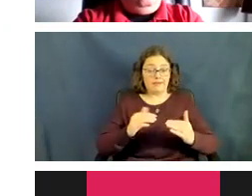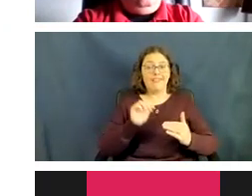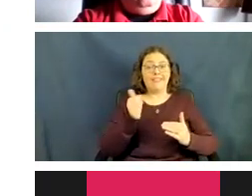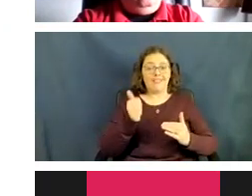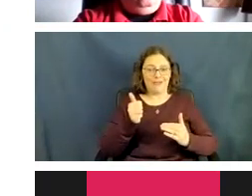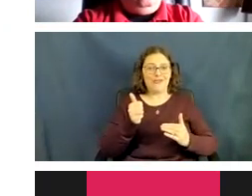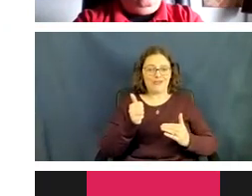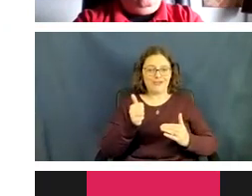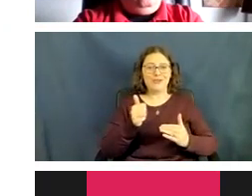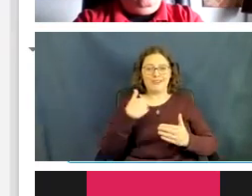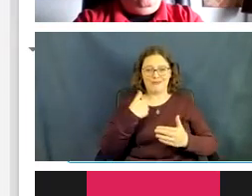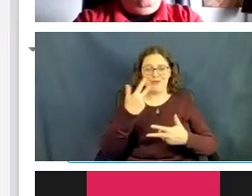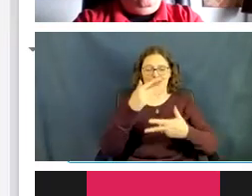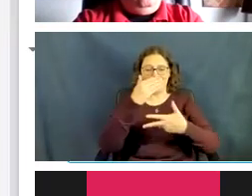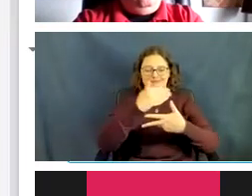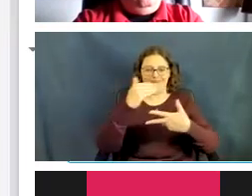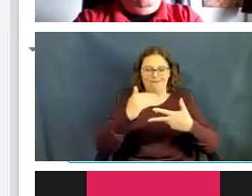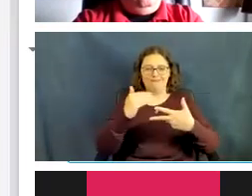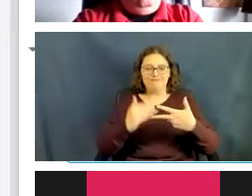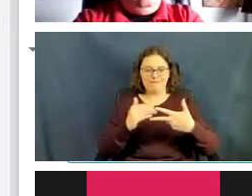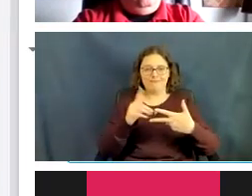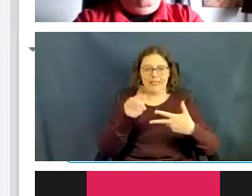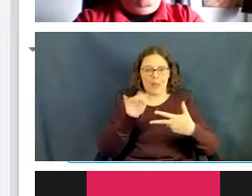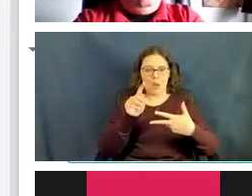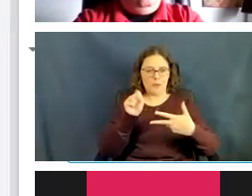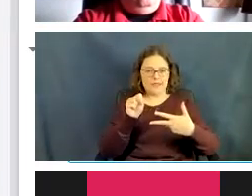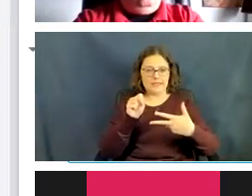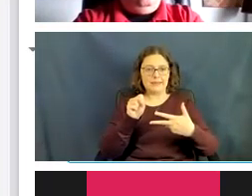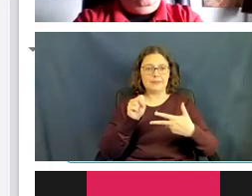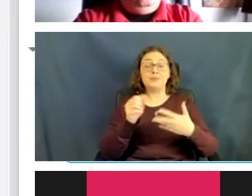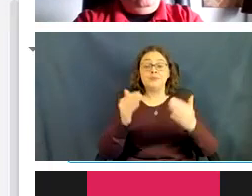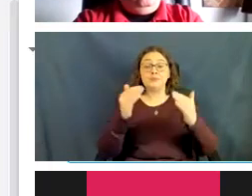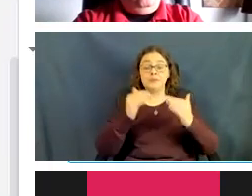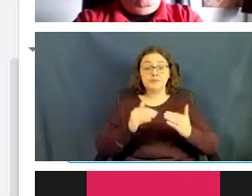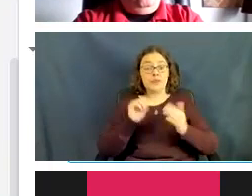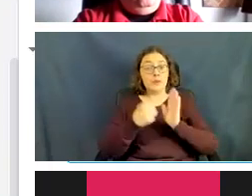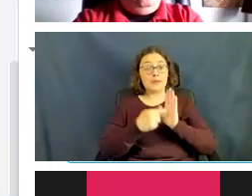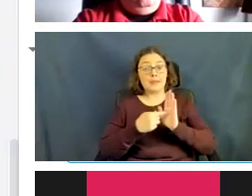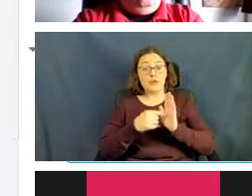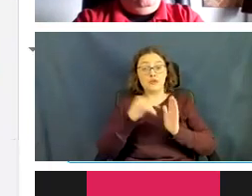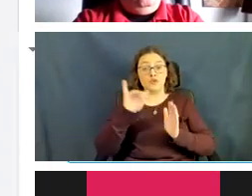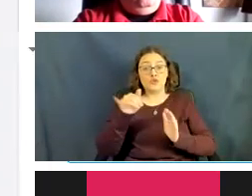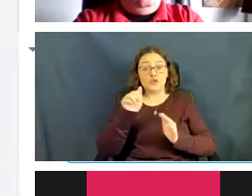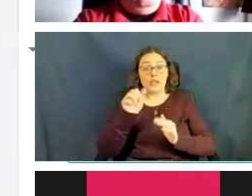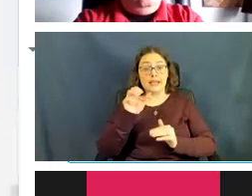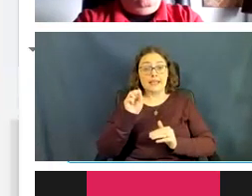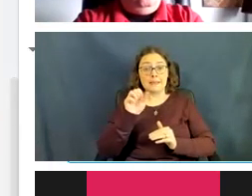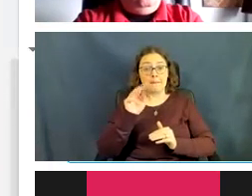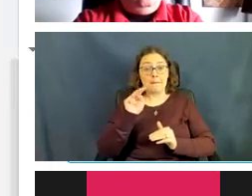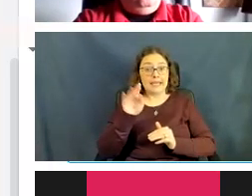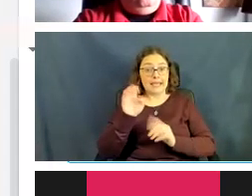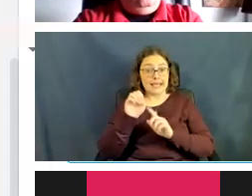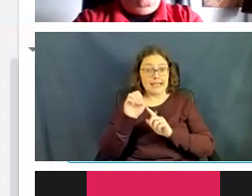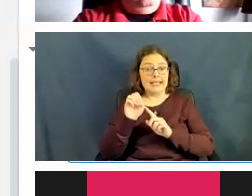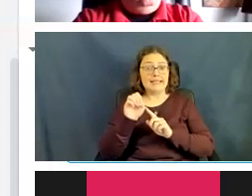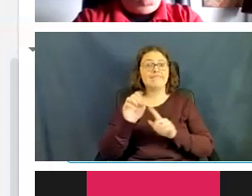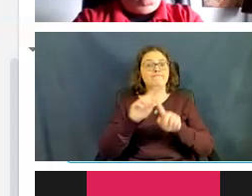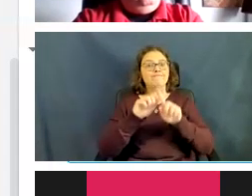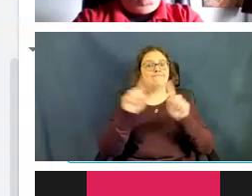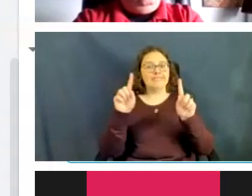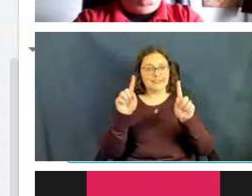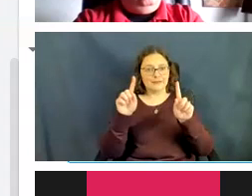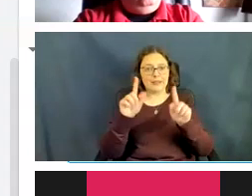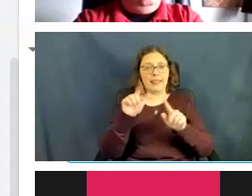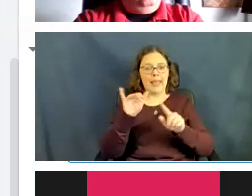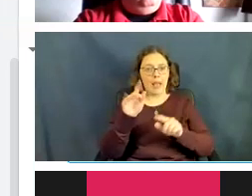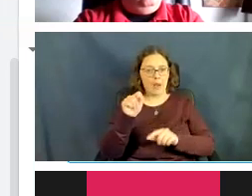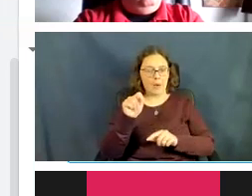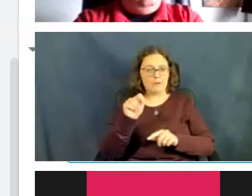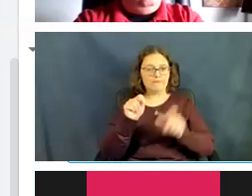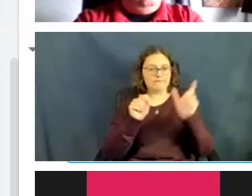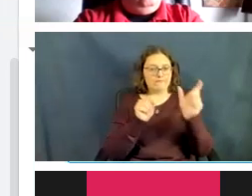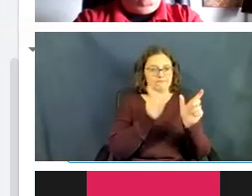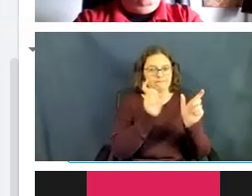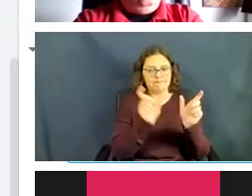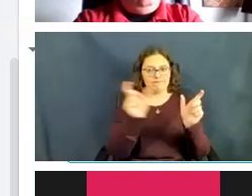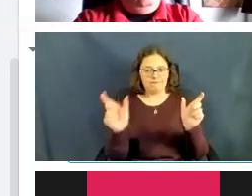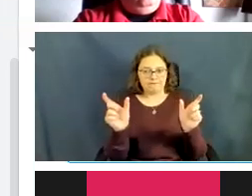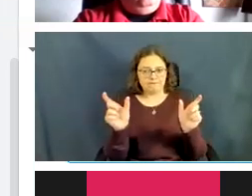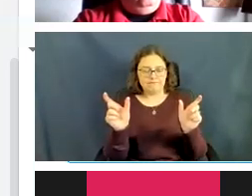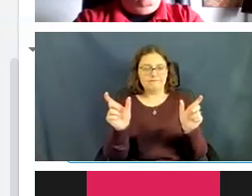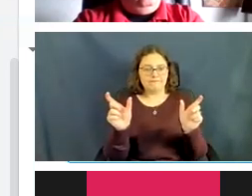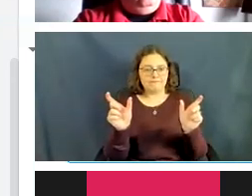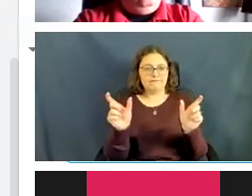Here is the critical second one found here, we now have